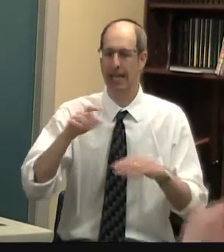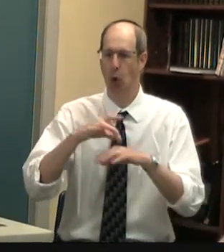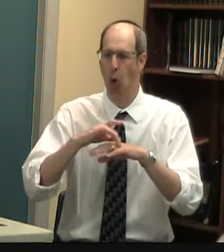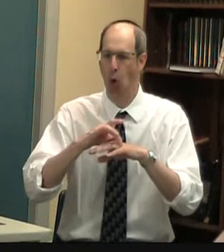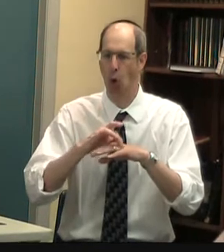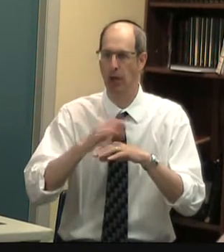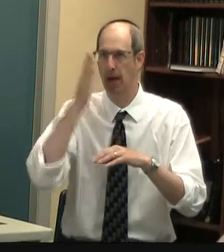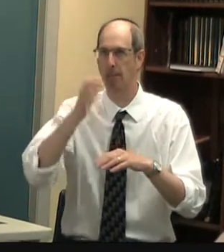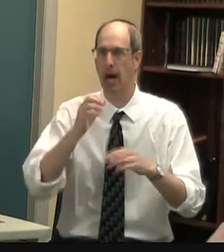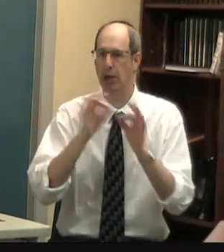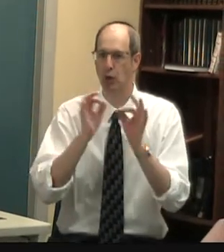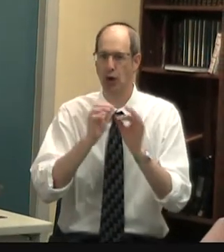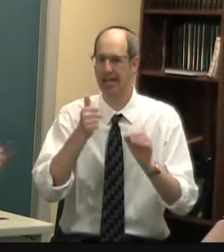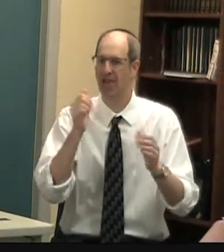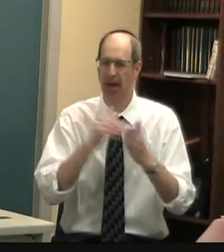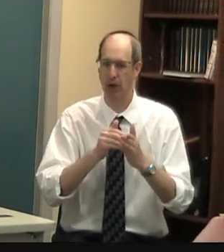now as i own hobbies worth ten million